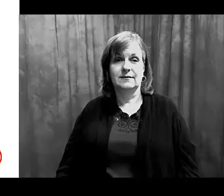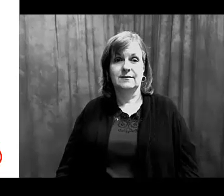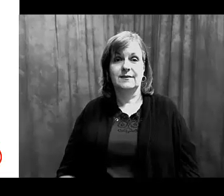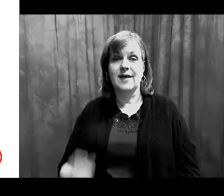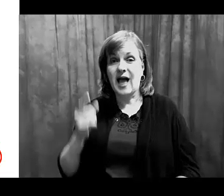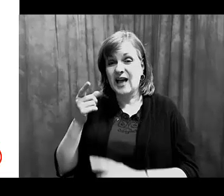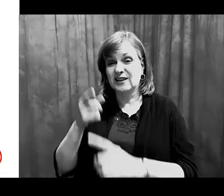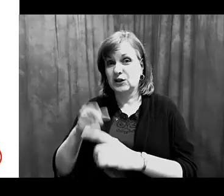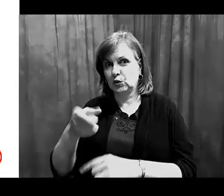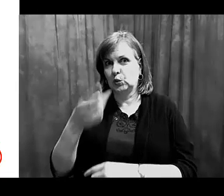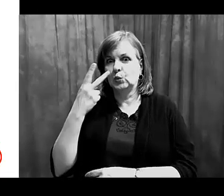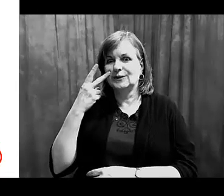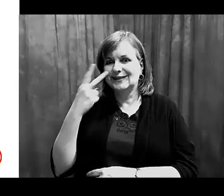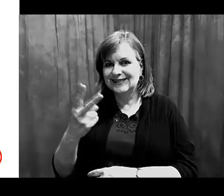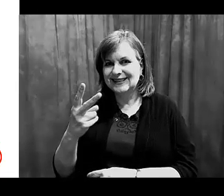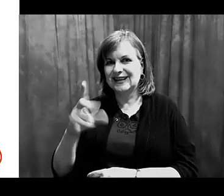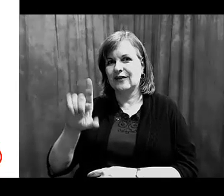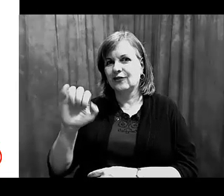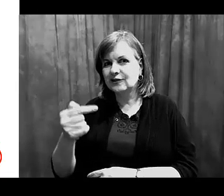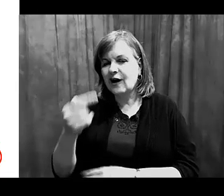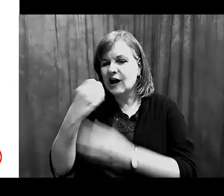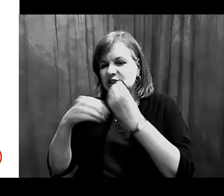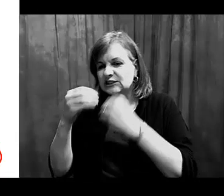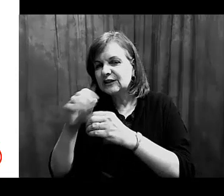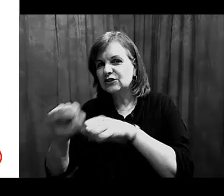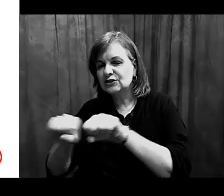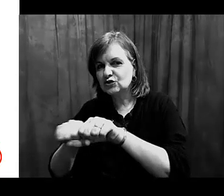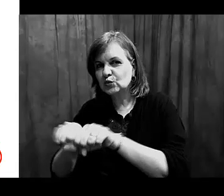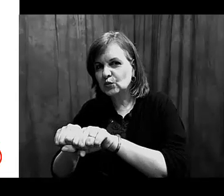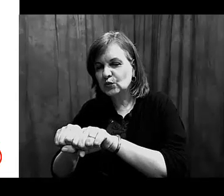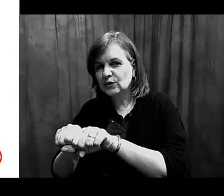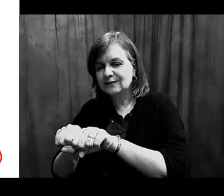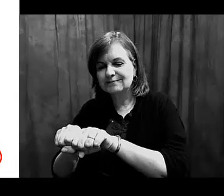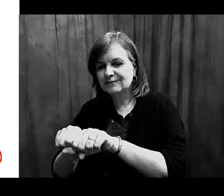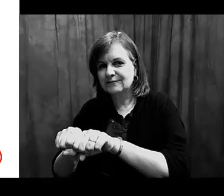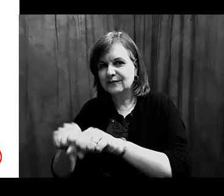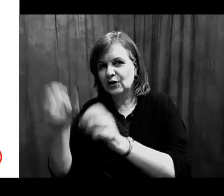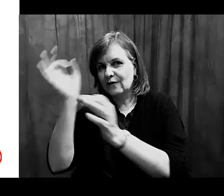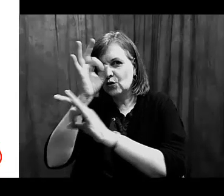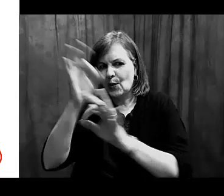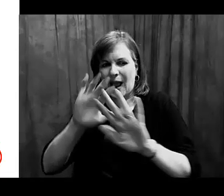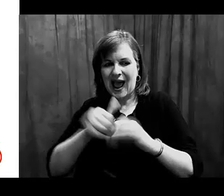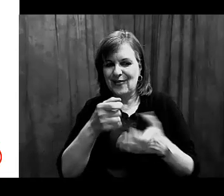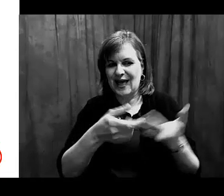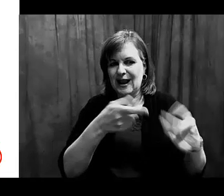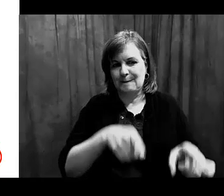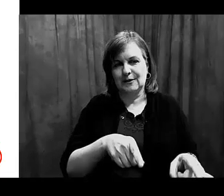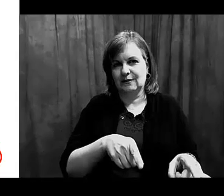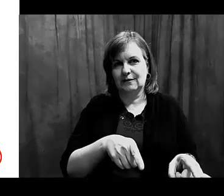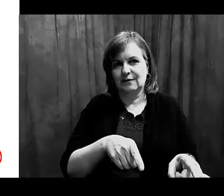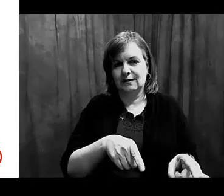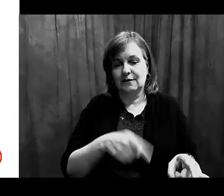well unless you actually see Rufus chewing your shoe you have no idea!!